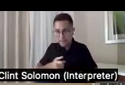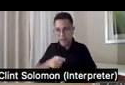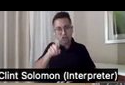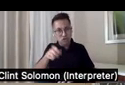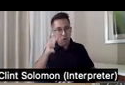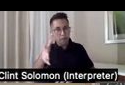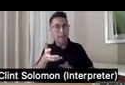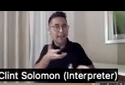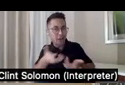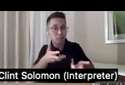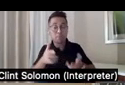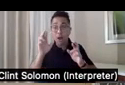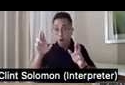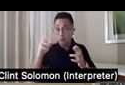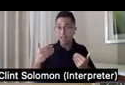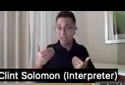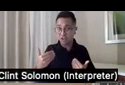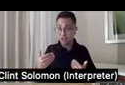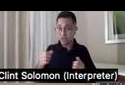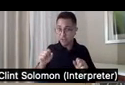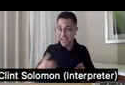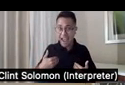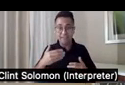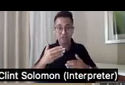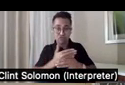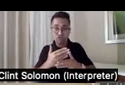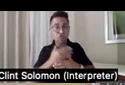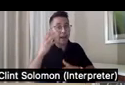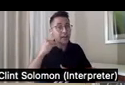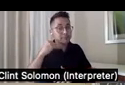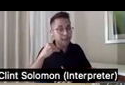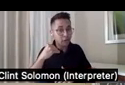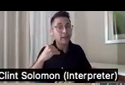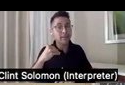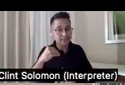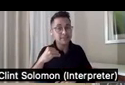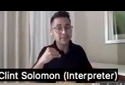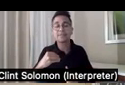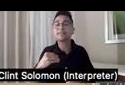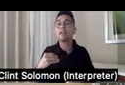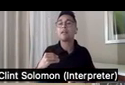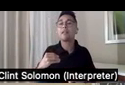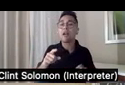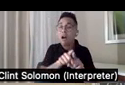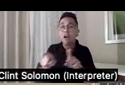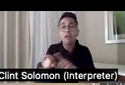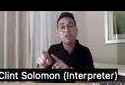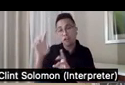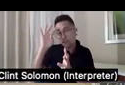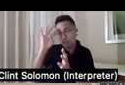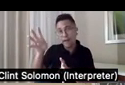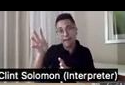having a shared experience with the child and by creating the experience book with the child